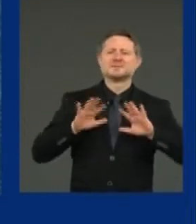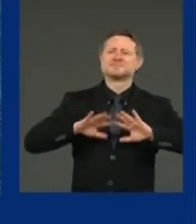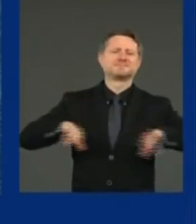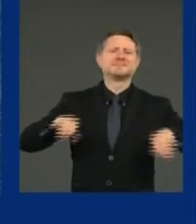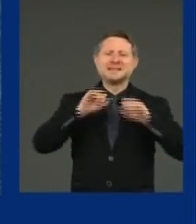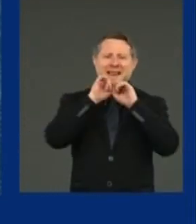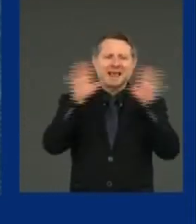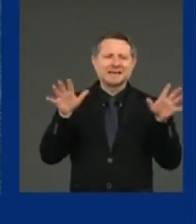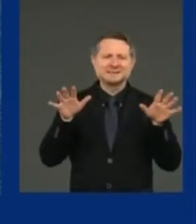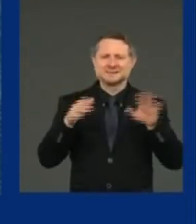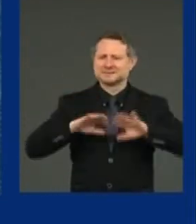THE DAY.